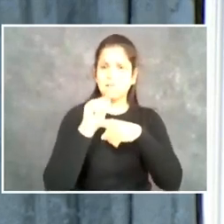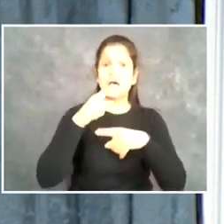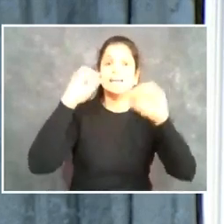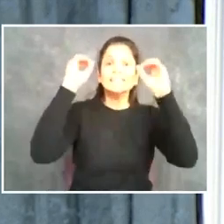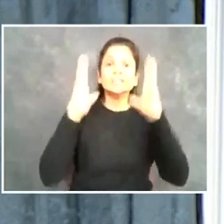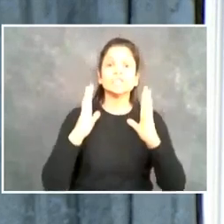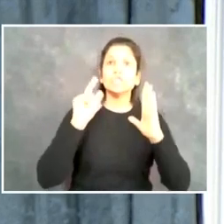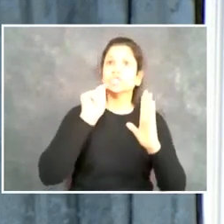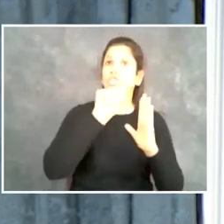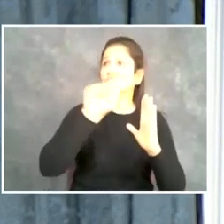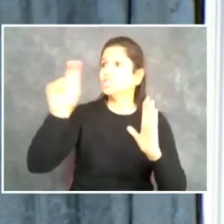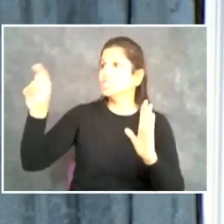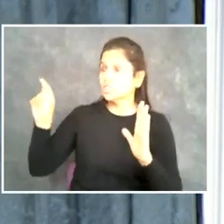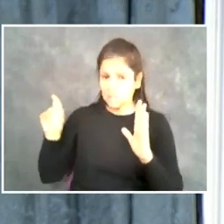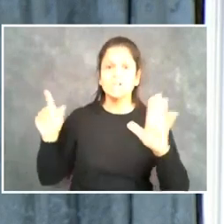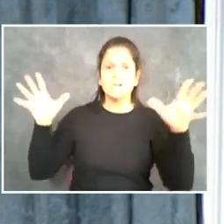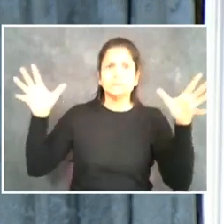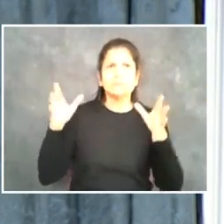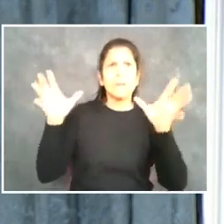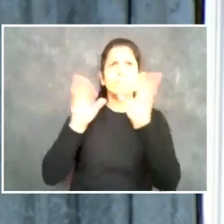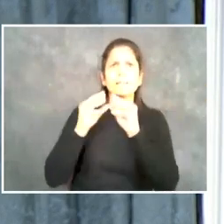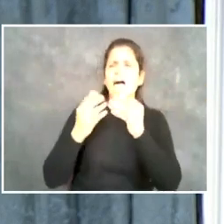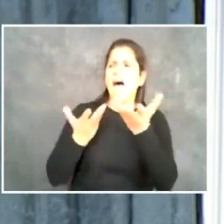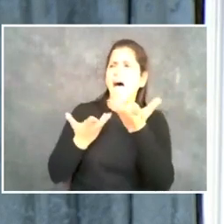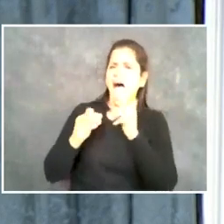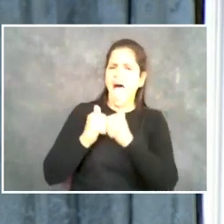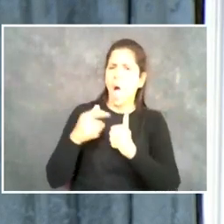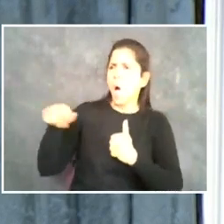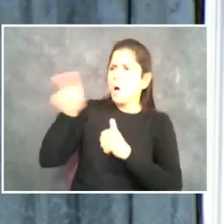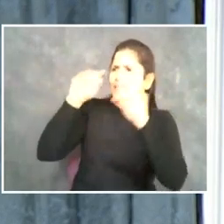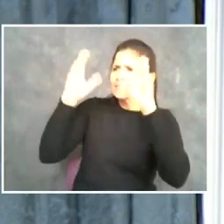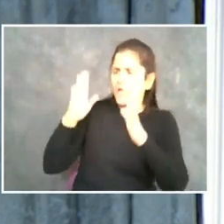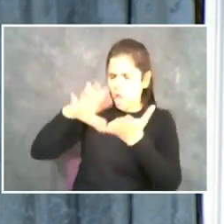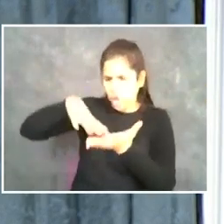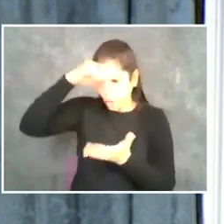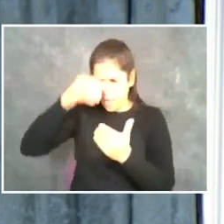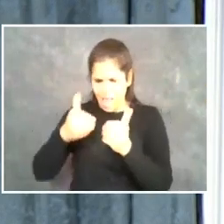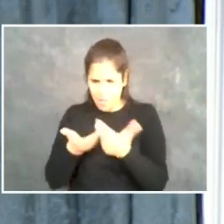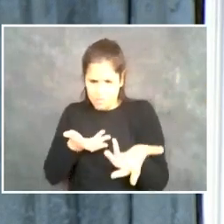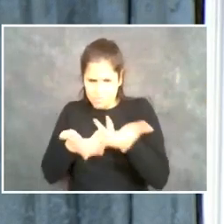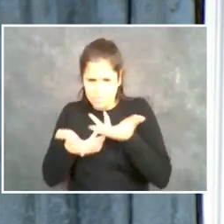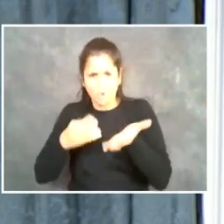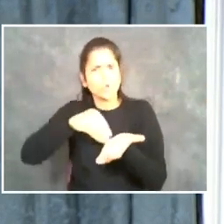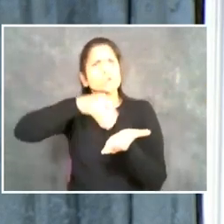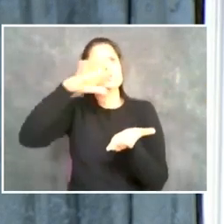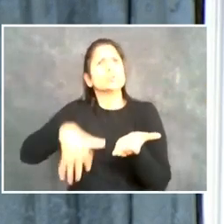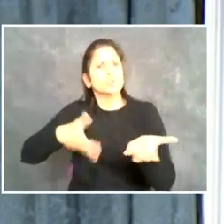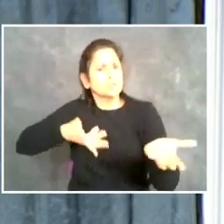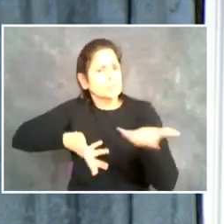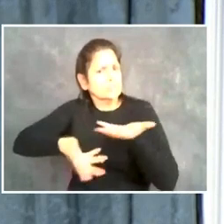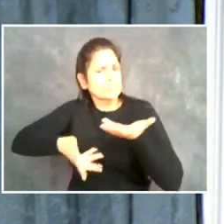YOUNG PEOPLE ARE CONTINUING AND THAT TEACHERS ARE BEING TRAINED IN SOCIAL AND EMOTIONAL LEARNING, WHICH OF COURSE DEALS